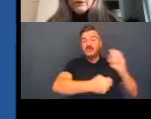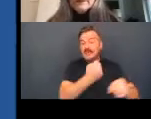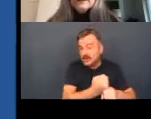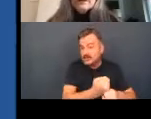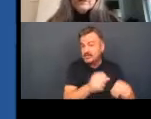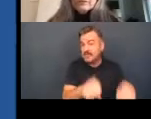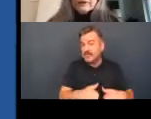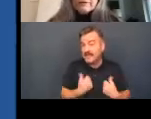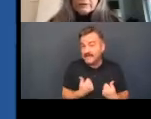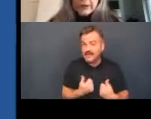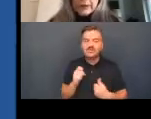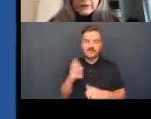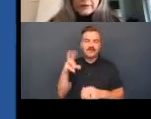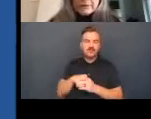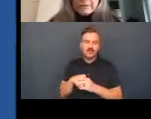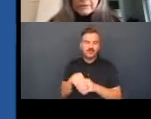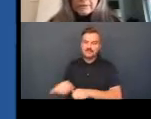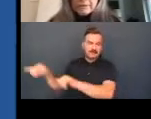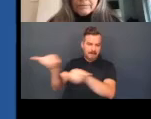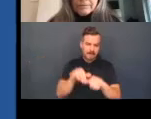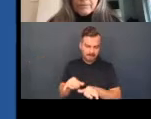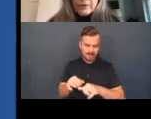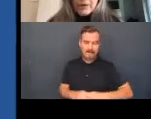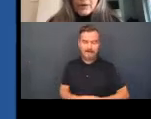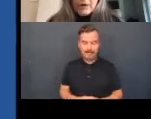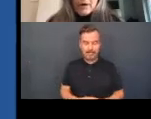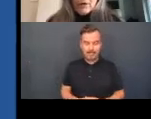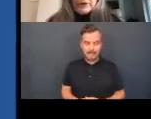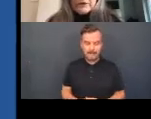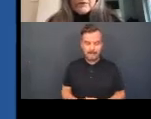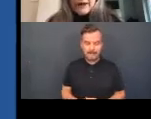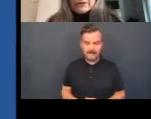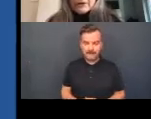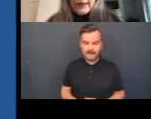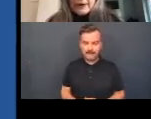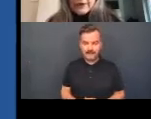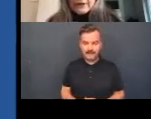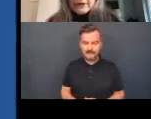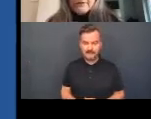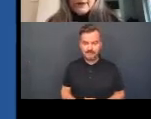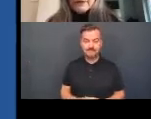be included with everyone else. 16:03:30 We should factor in area disadvantage